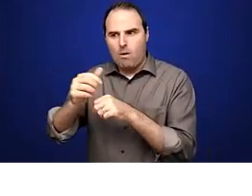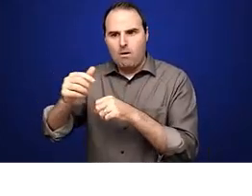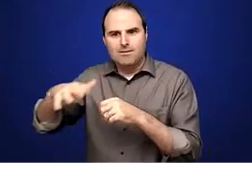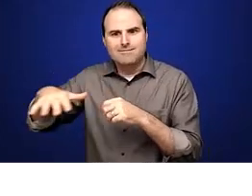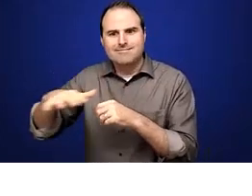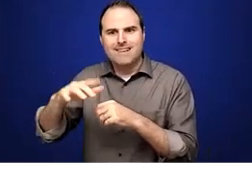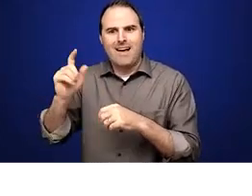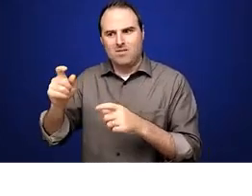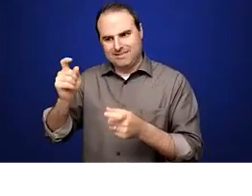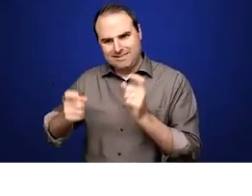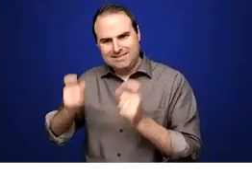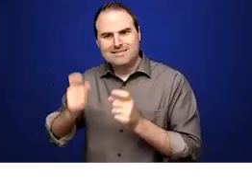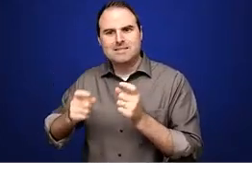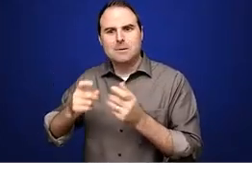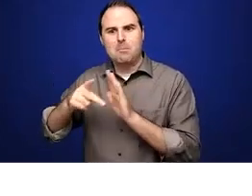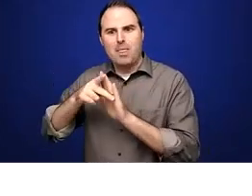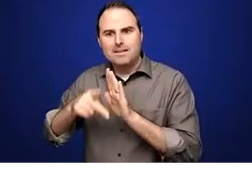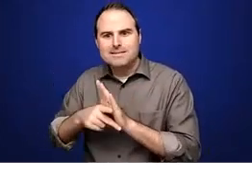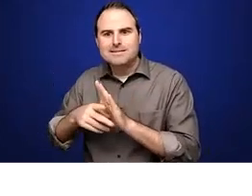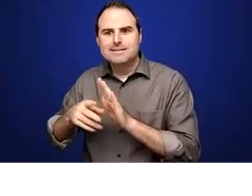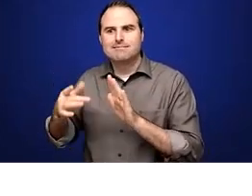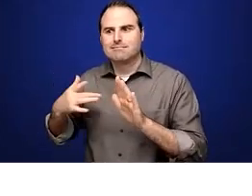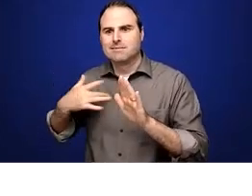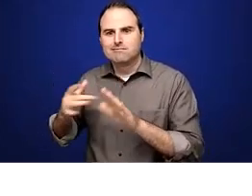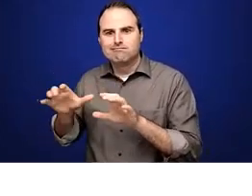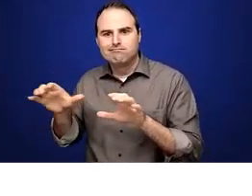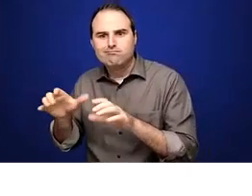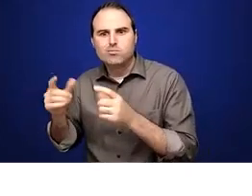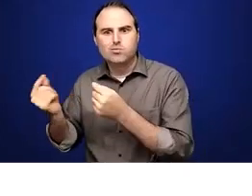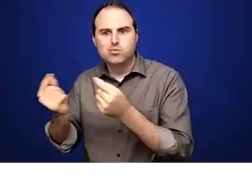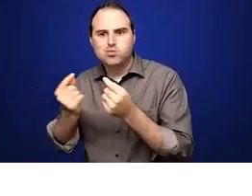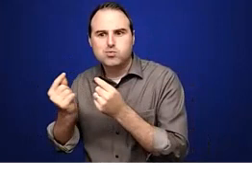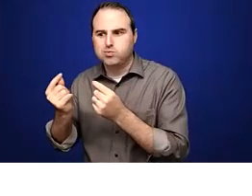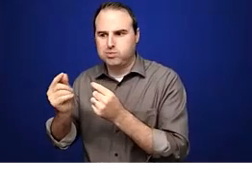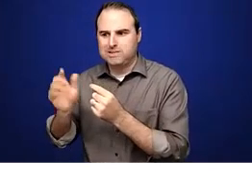Then, there were individual meetings set up with these interested organizations